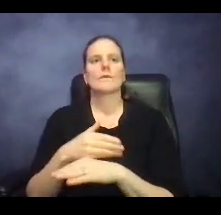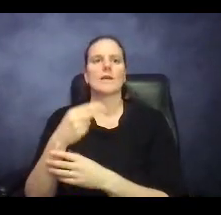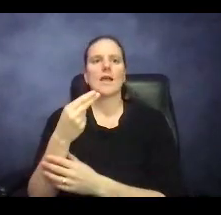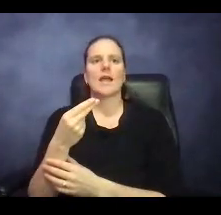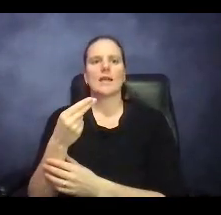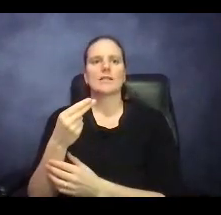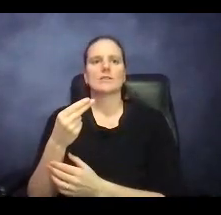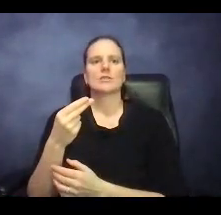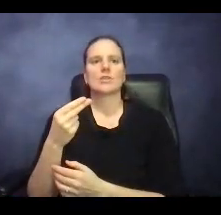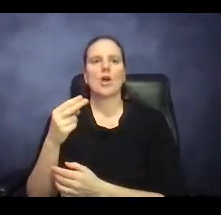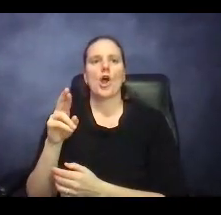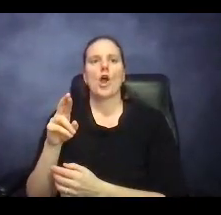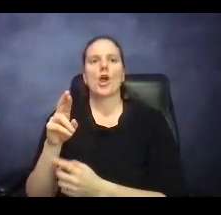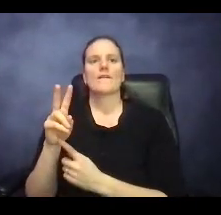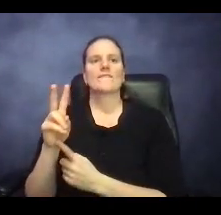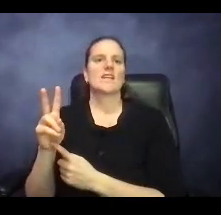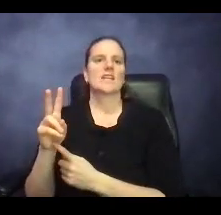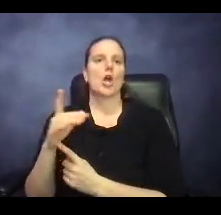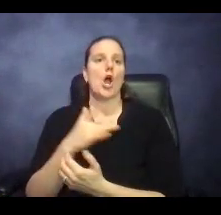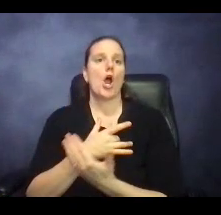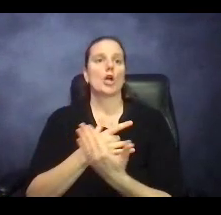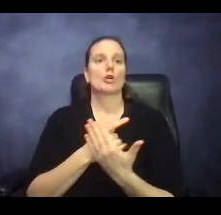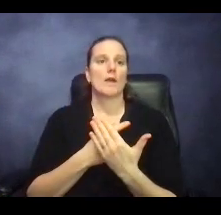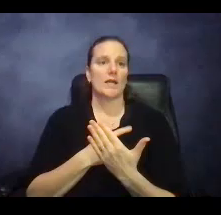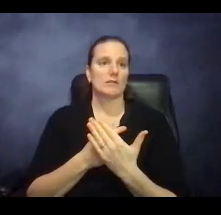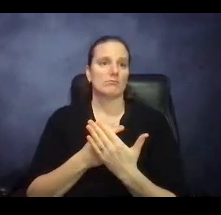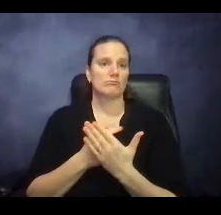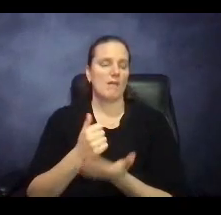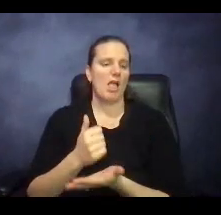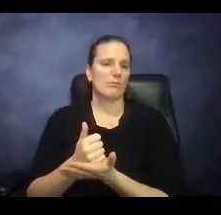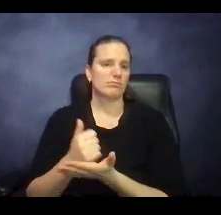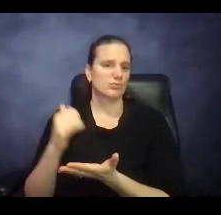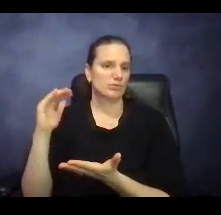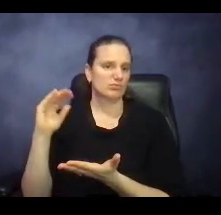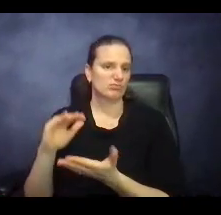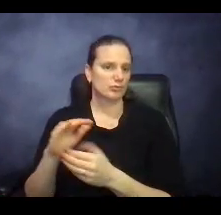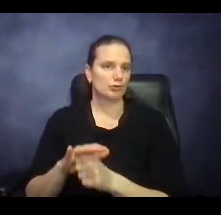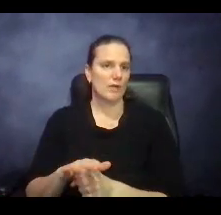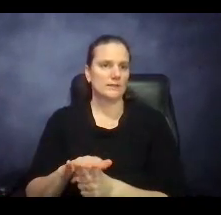which is a resilience to stress ashwagandha helps to lower those cortisol, that cortisol production.